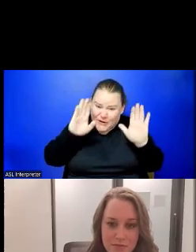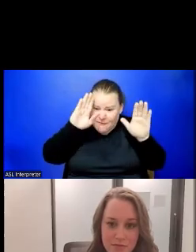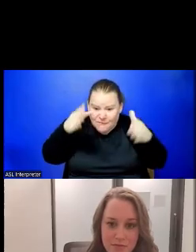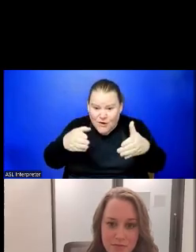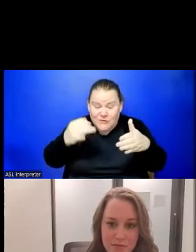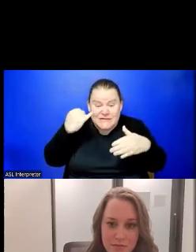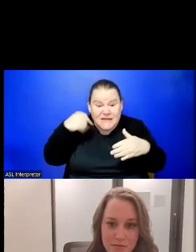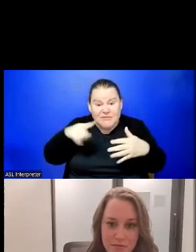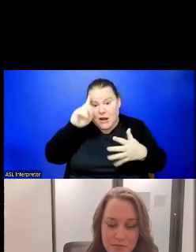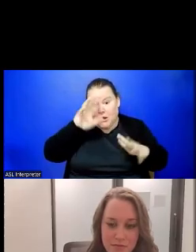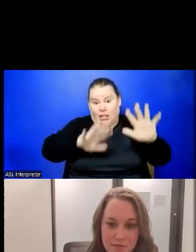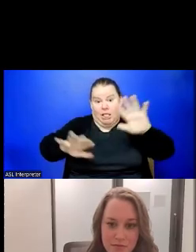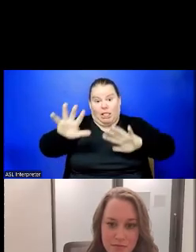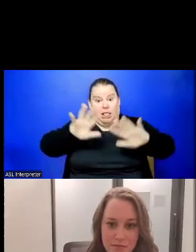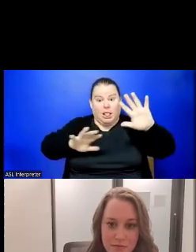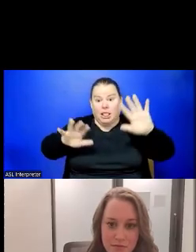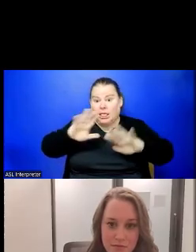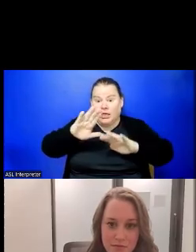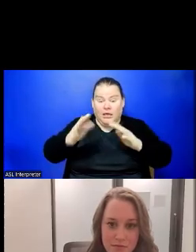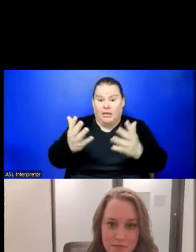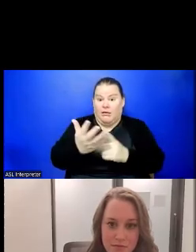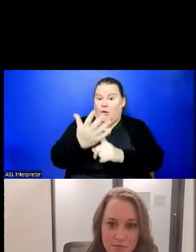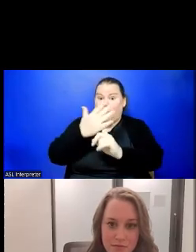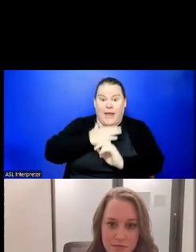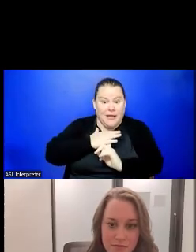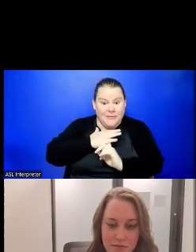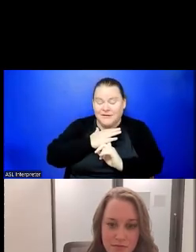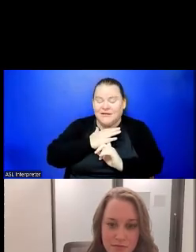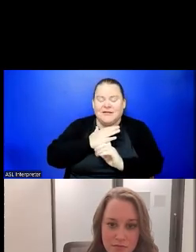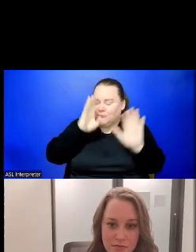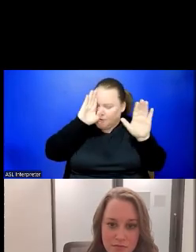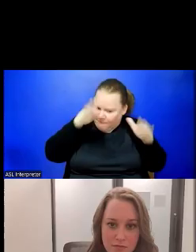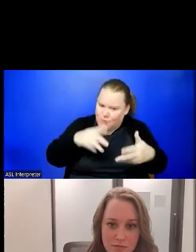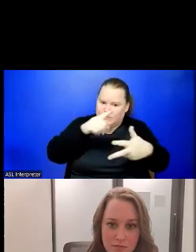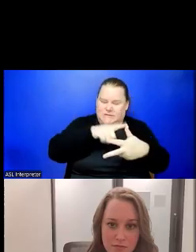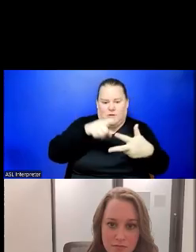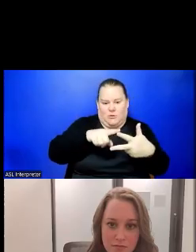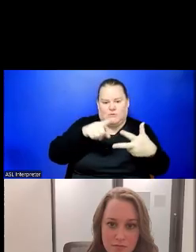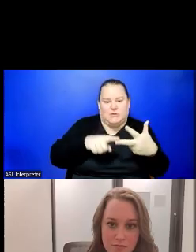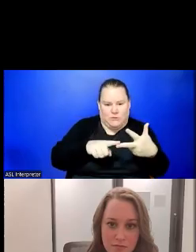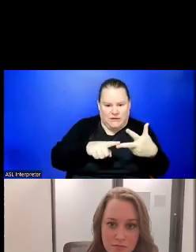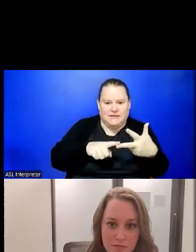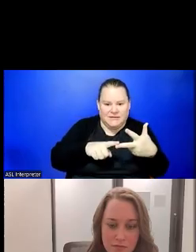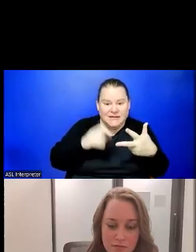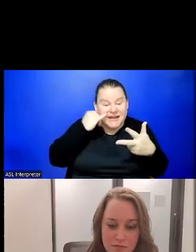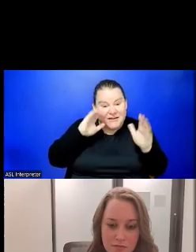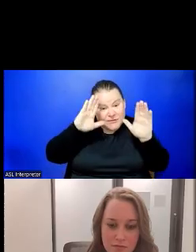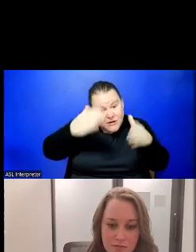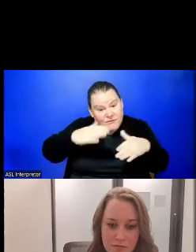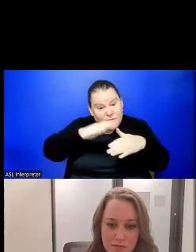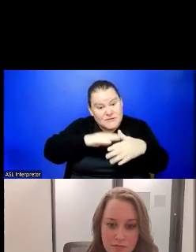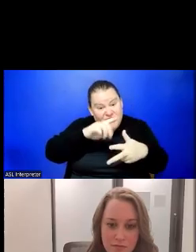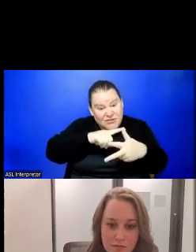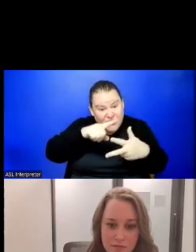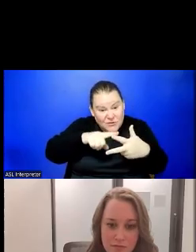all of the information, we come back to those three pieces. And if they're focused on those three pieces, their child's